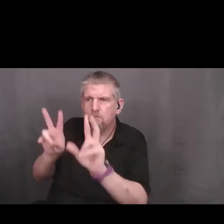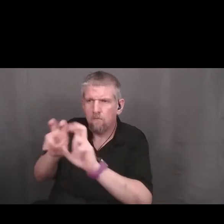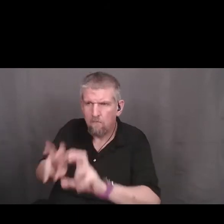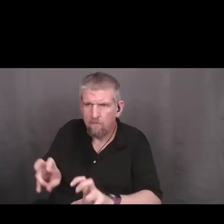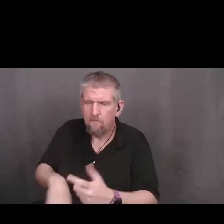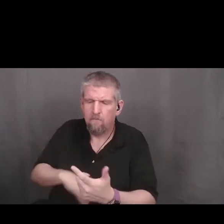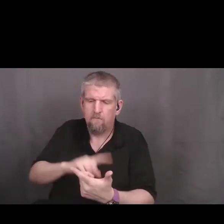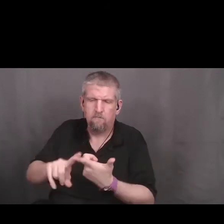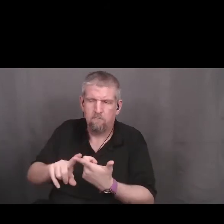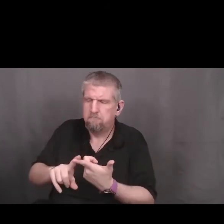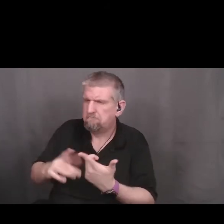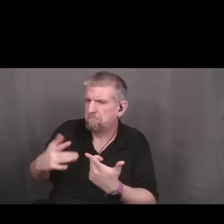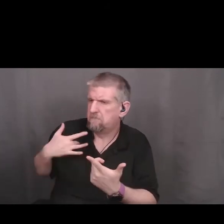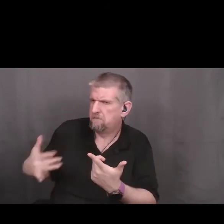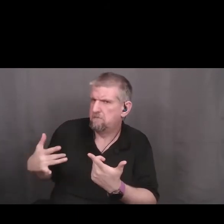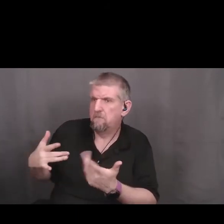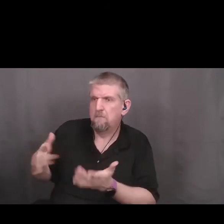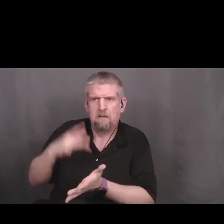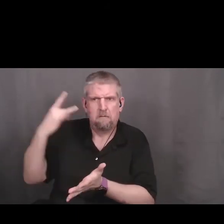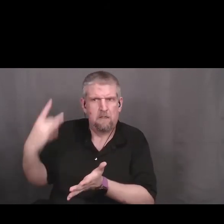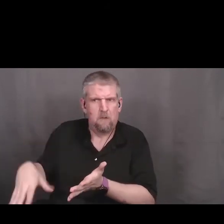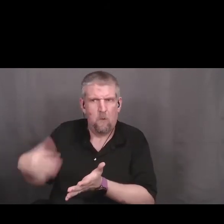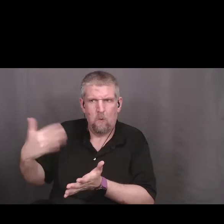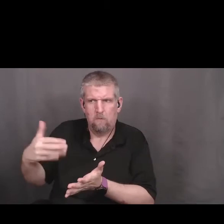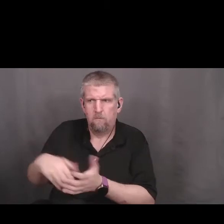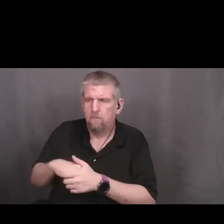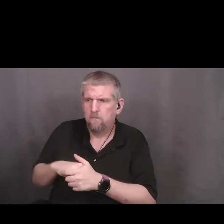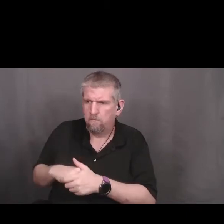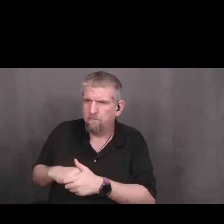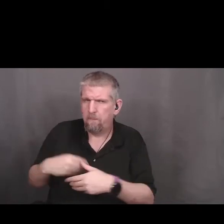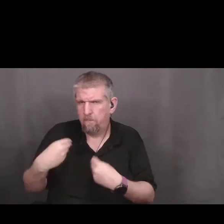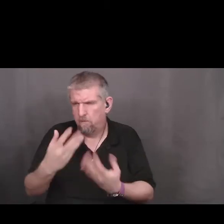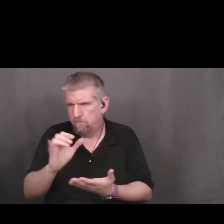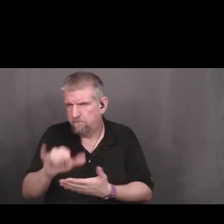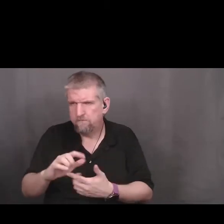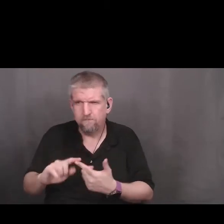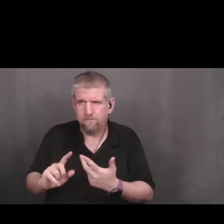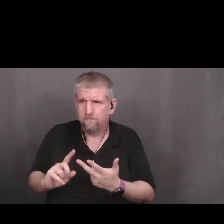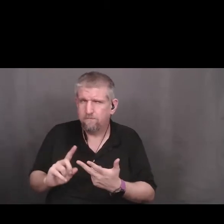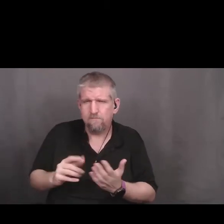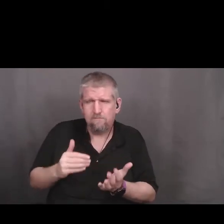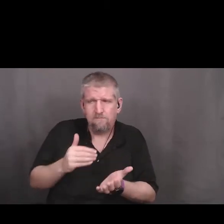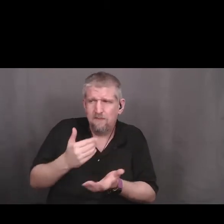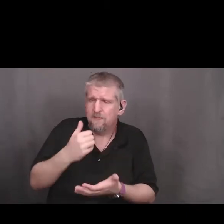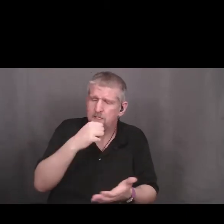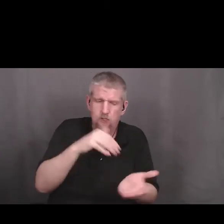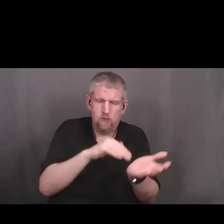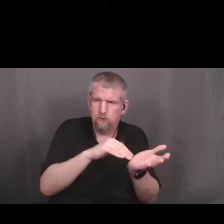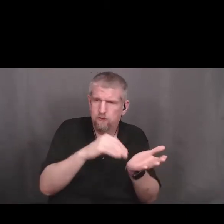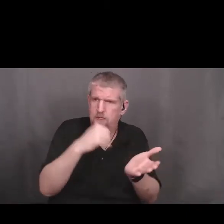that's a pretty big and expensive evaluation, you can provide that, but even a simple letter from a doctor is sufficient.